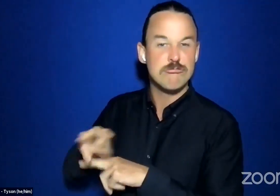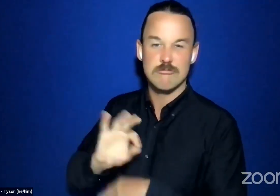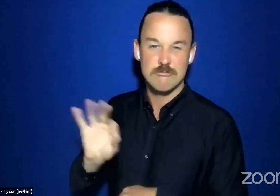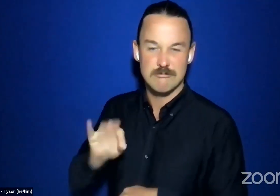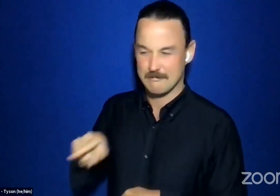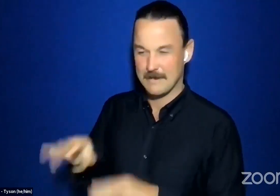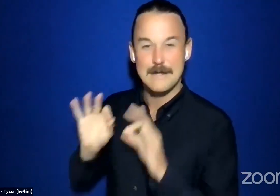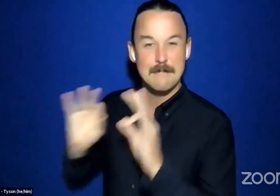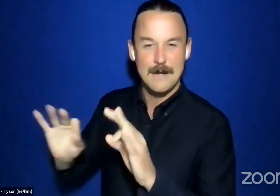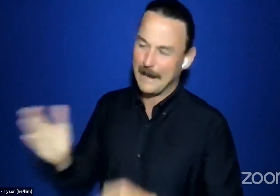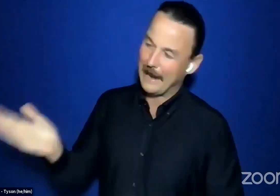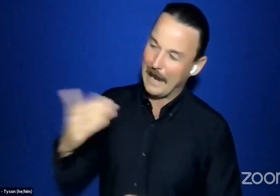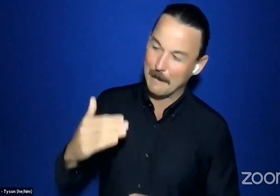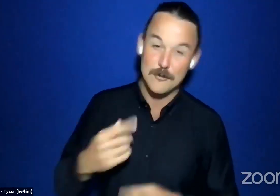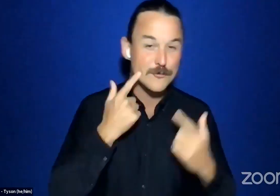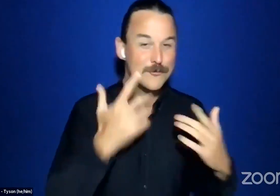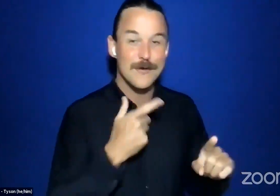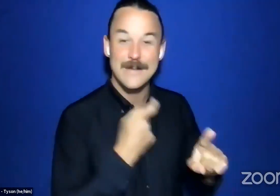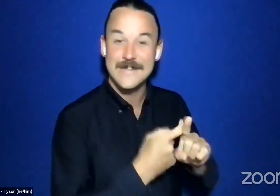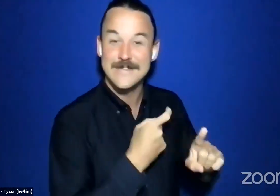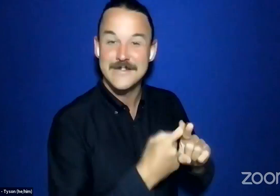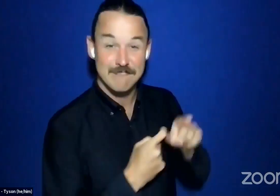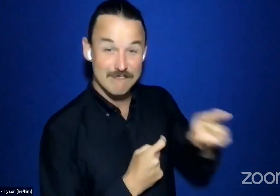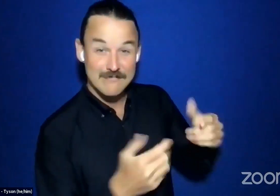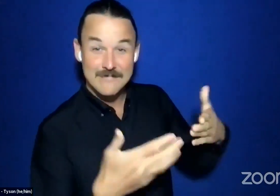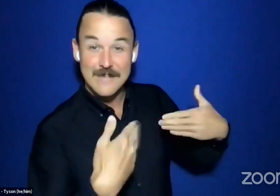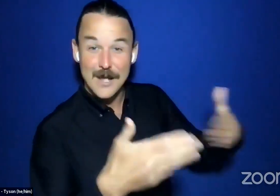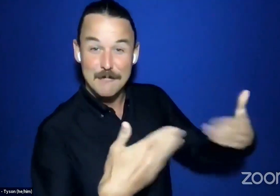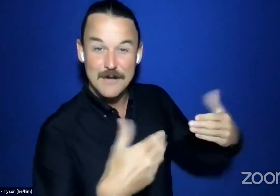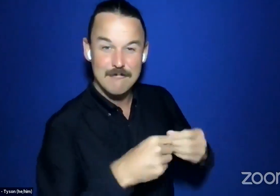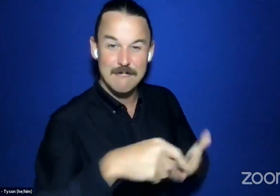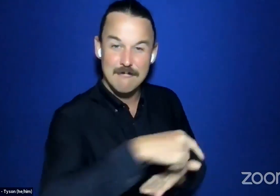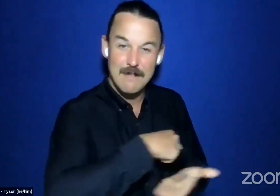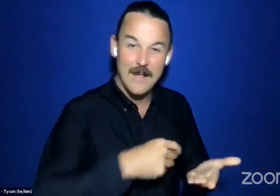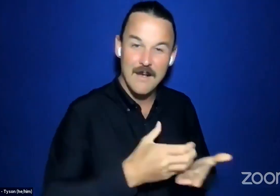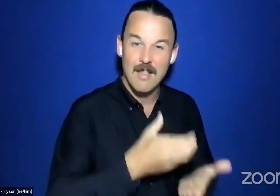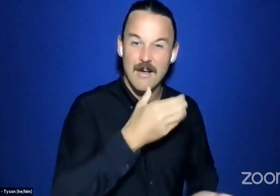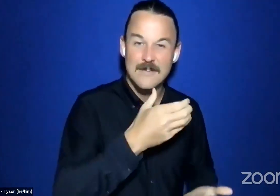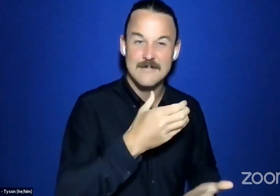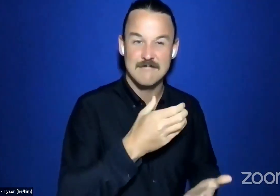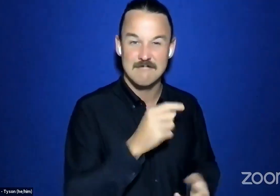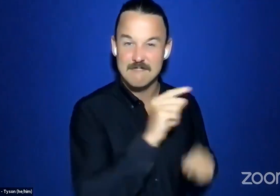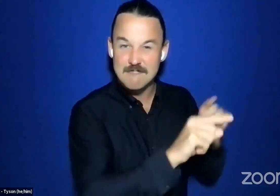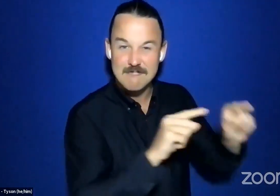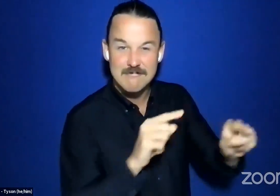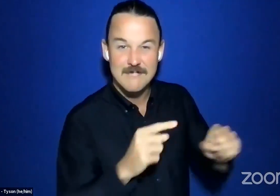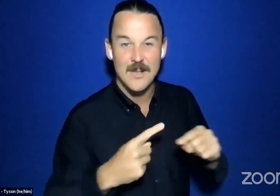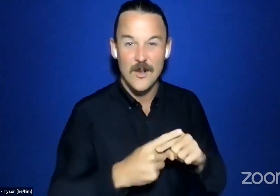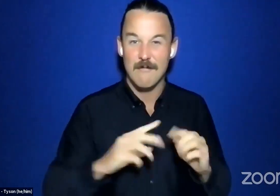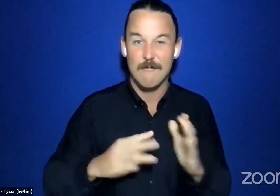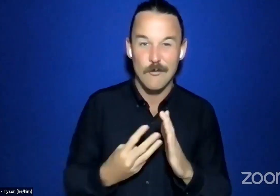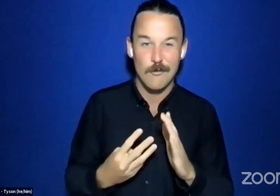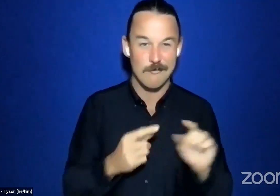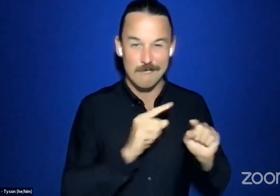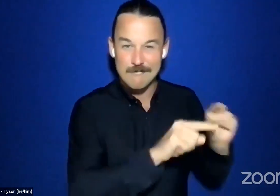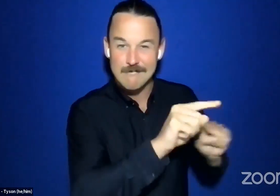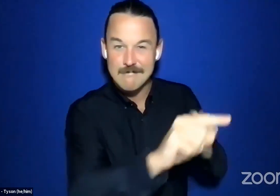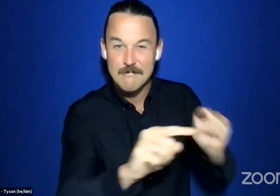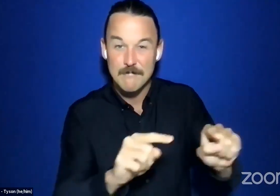that one. It's a special one. Come up this It's a special one. Come up with my brother, he's my teaching. That's the covered with trade. tried glasses there now tried glasses, they're not as